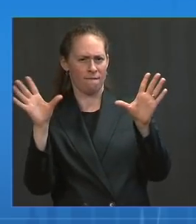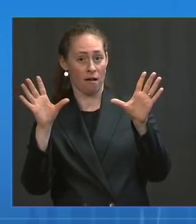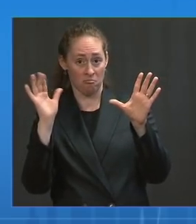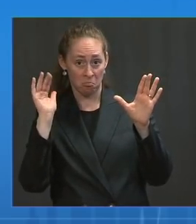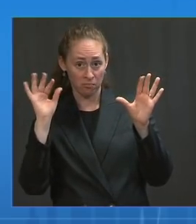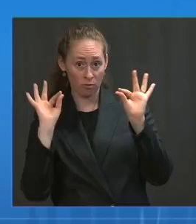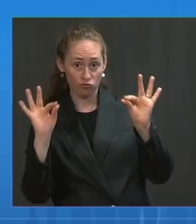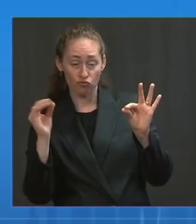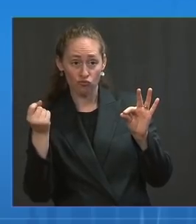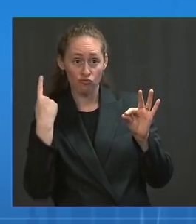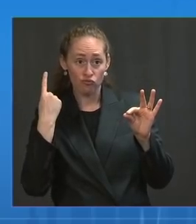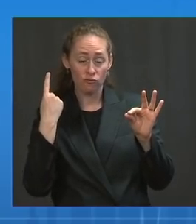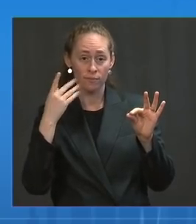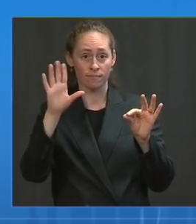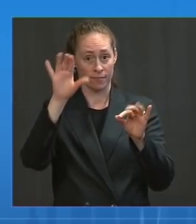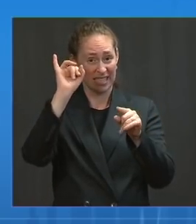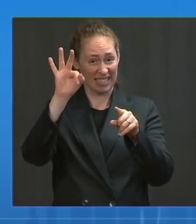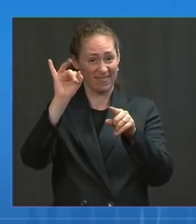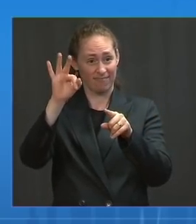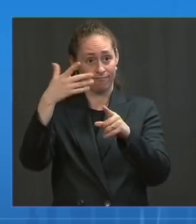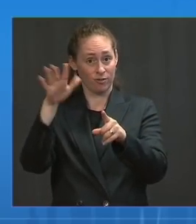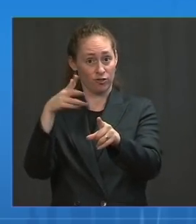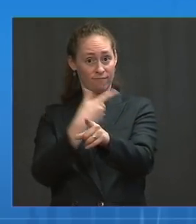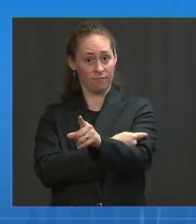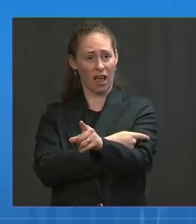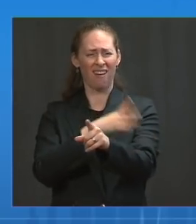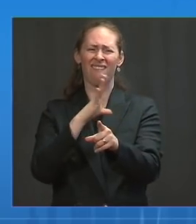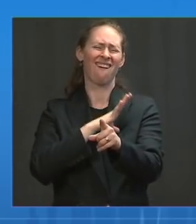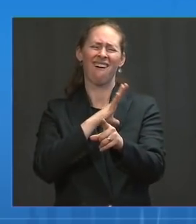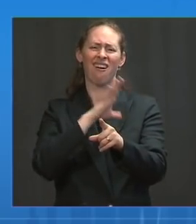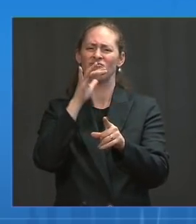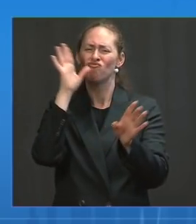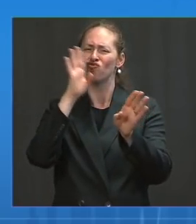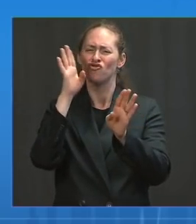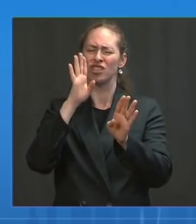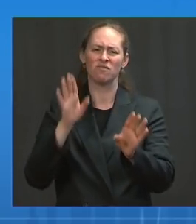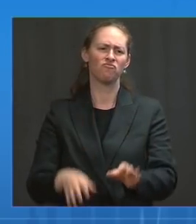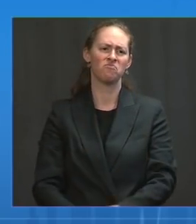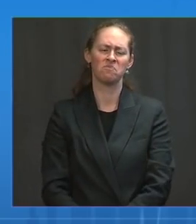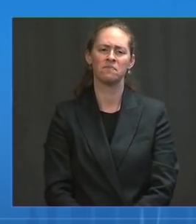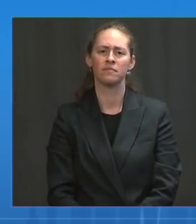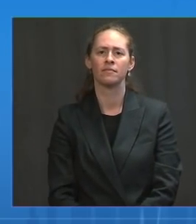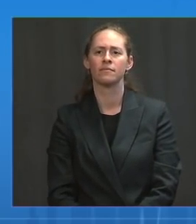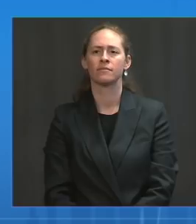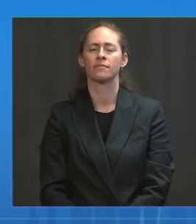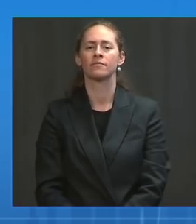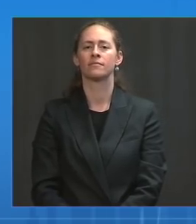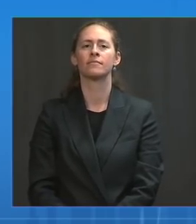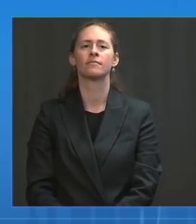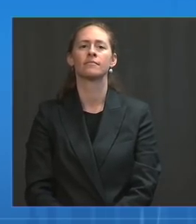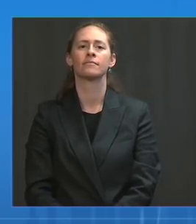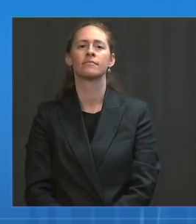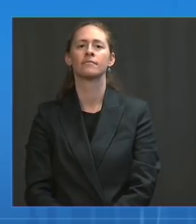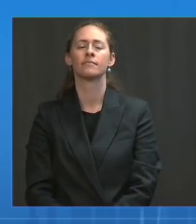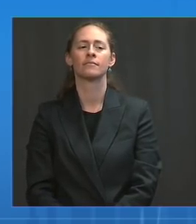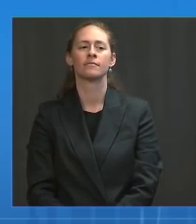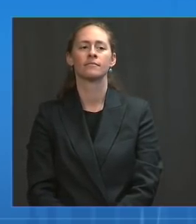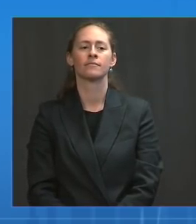and what was interpreted with what I had said. Mr. Zients: Okay. Thank you, Dr. Fauci. Next question. Moderator: Alice Park at Time.